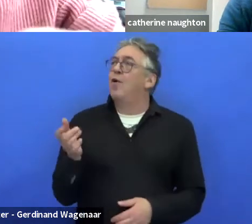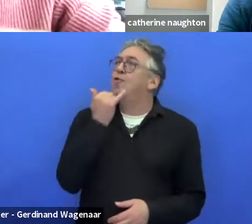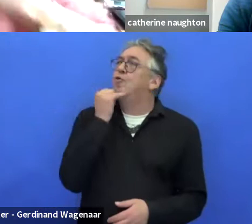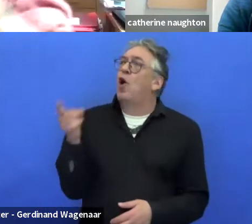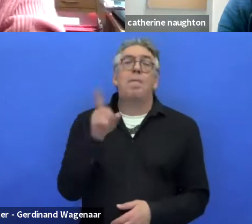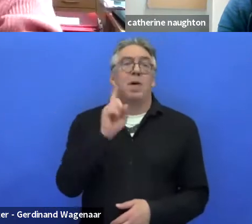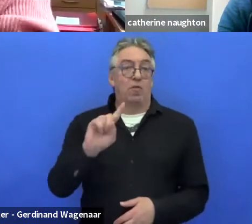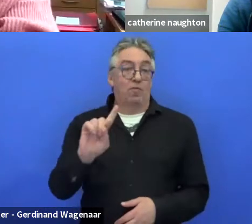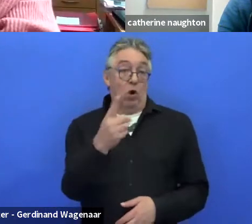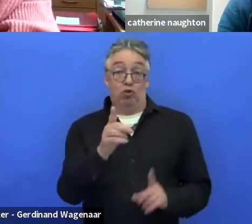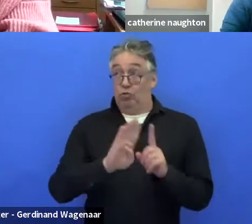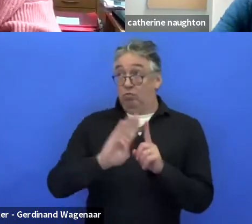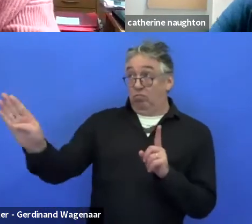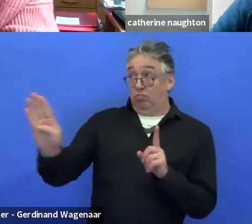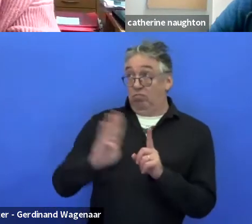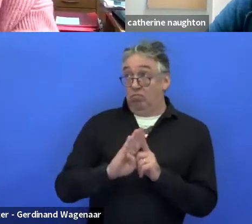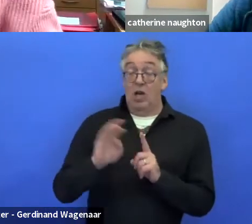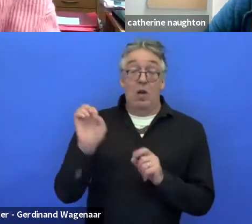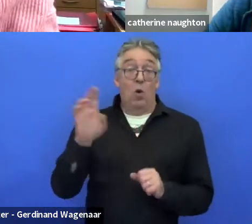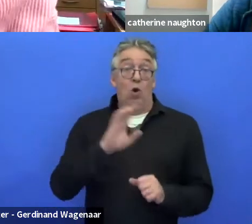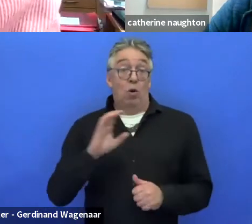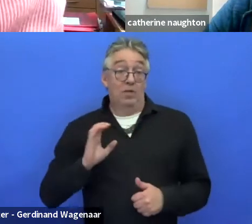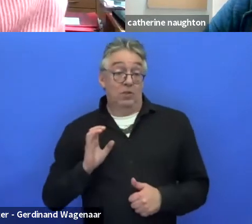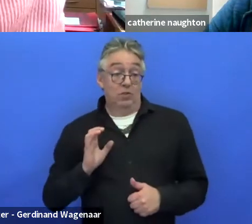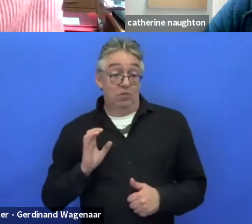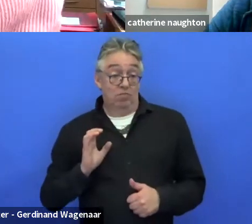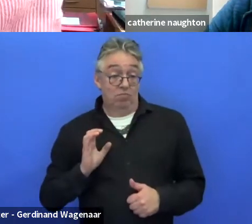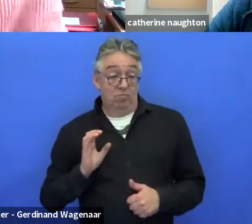You have to come back to the Commission based on the special regulation